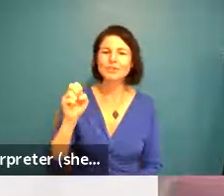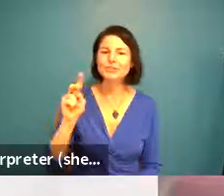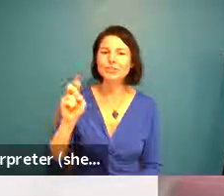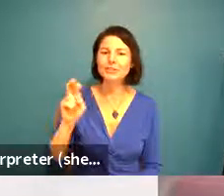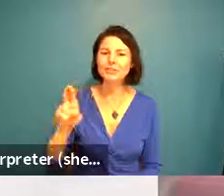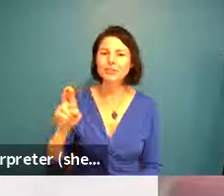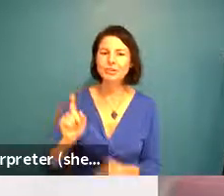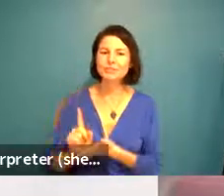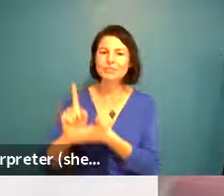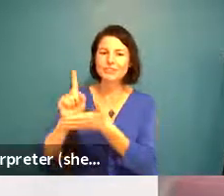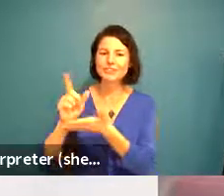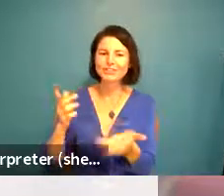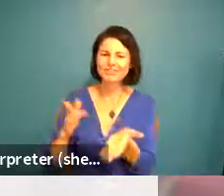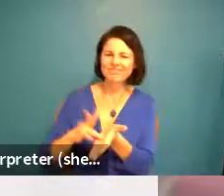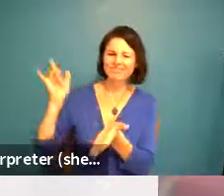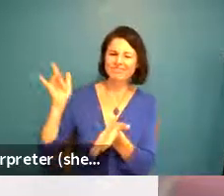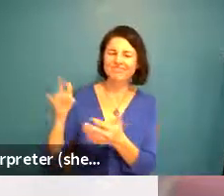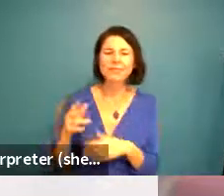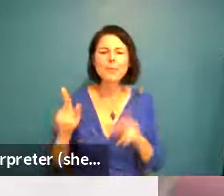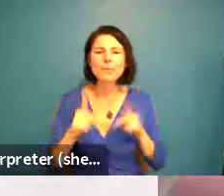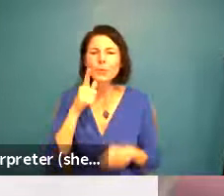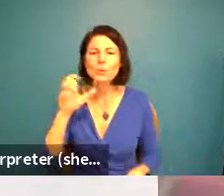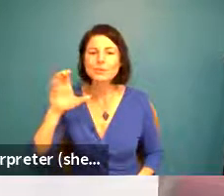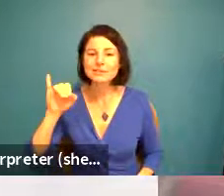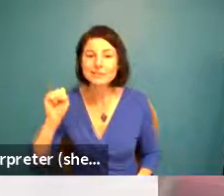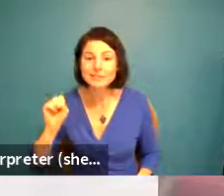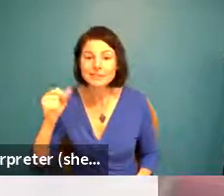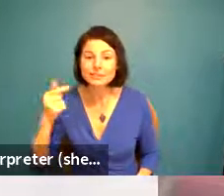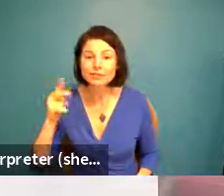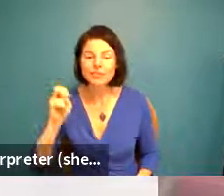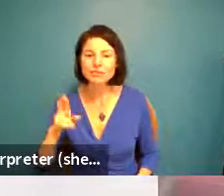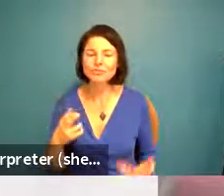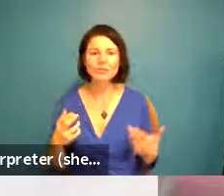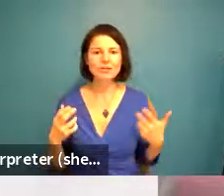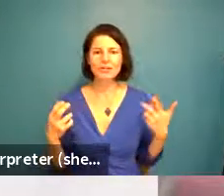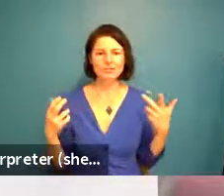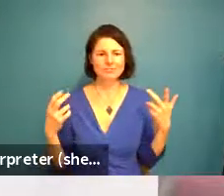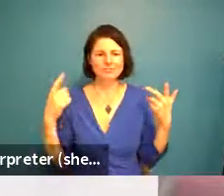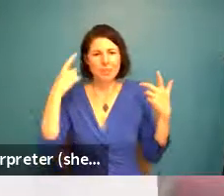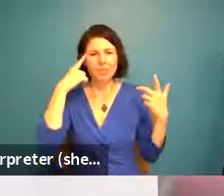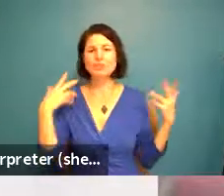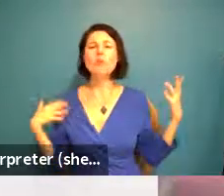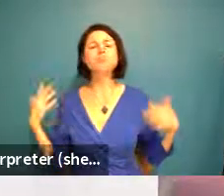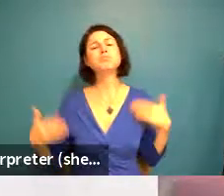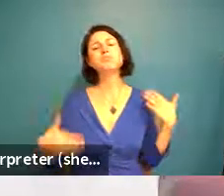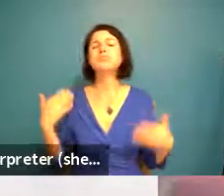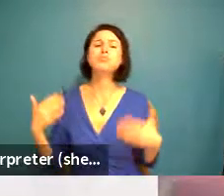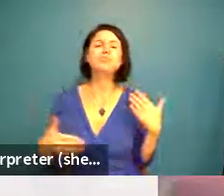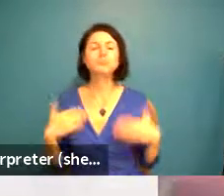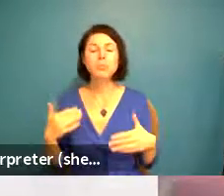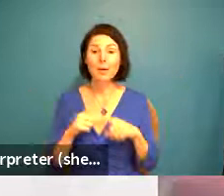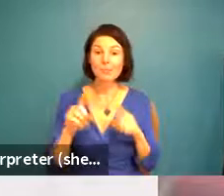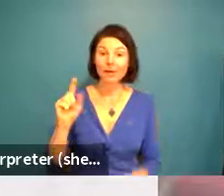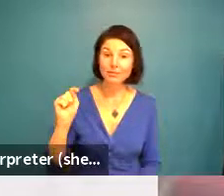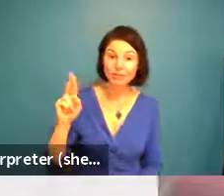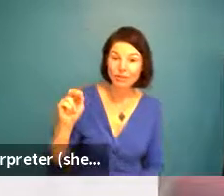to think about all these things that a lot of trans people and non binary people especially have to navigate on a daily basis. And it's